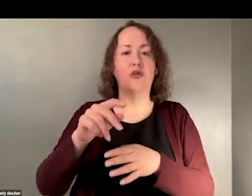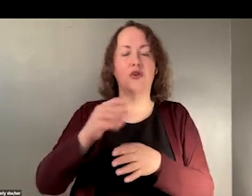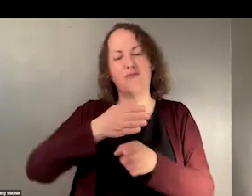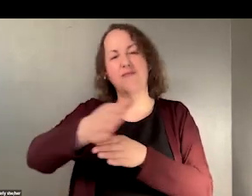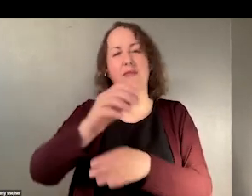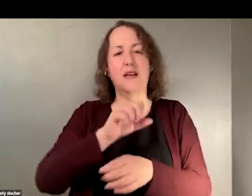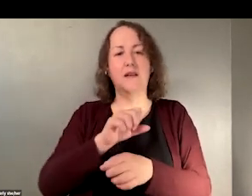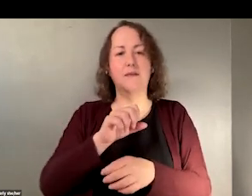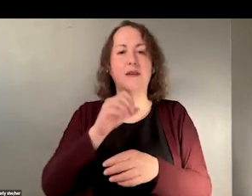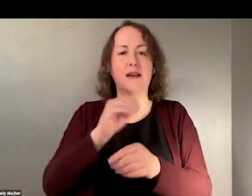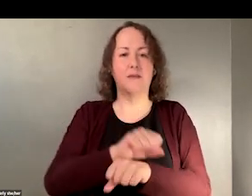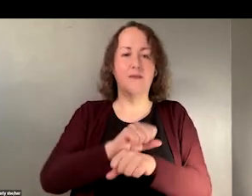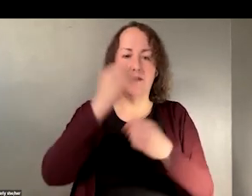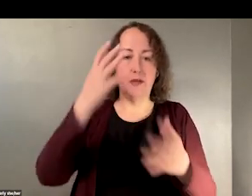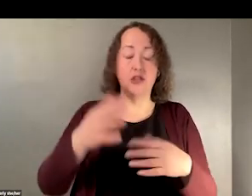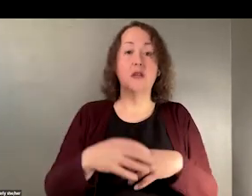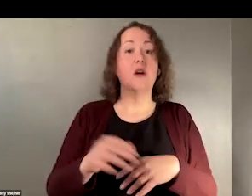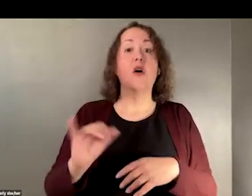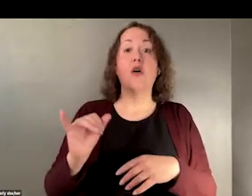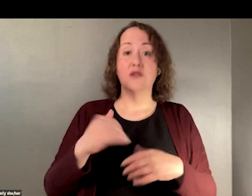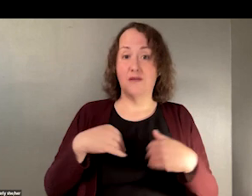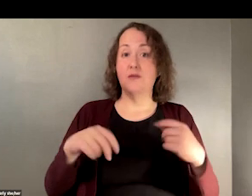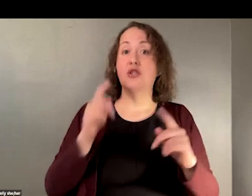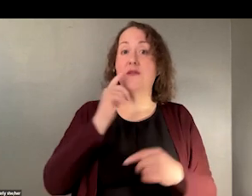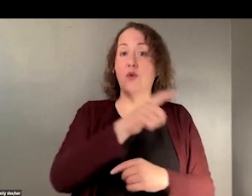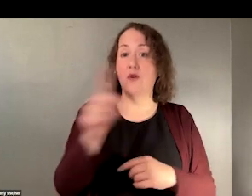This is also an opportunity for the reviewers and meeting participants